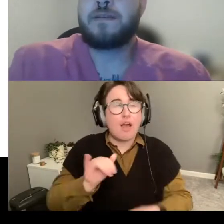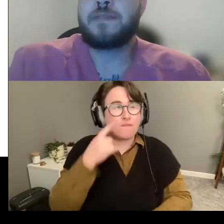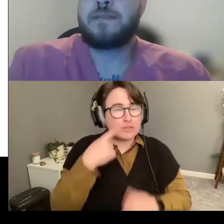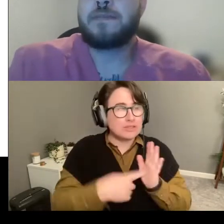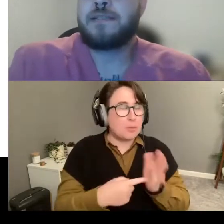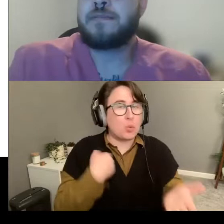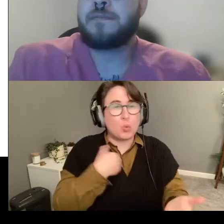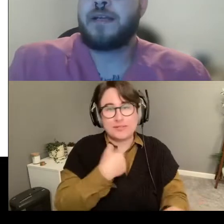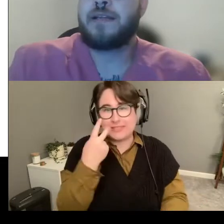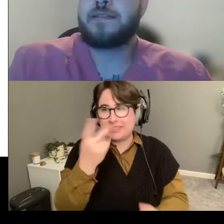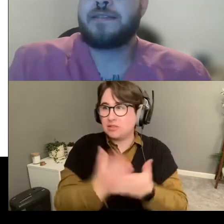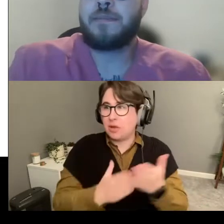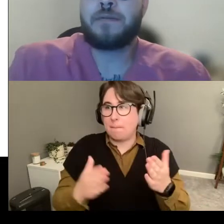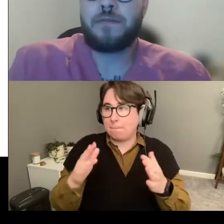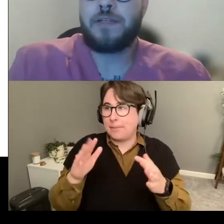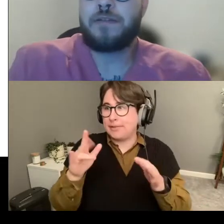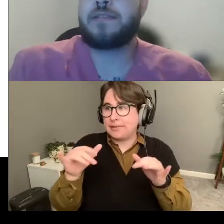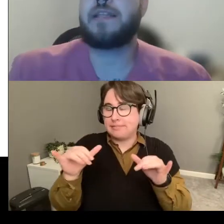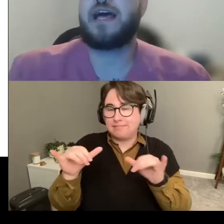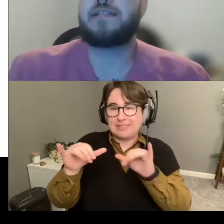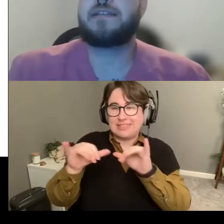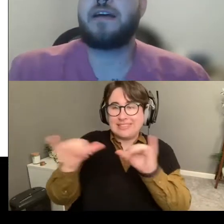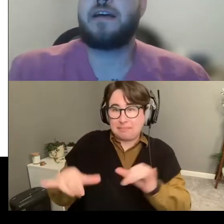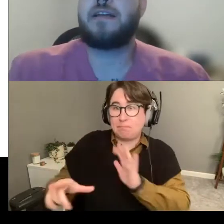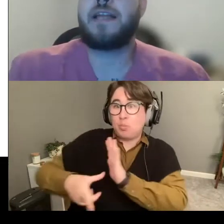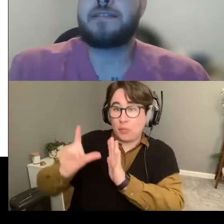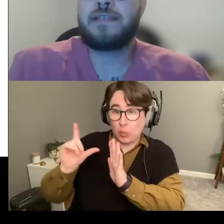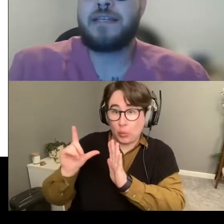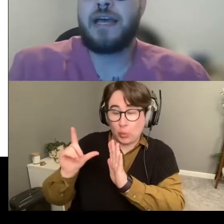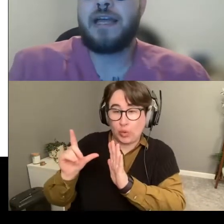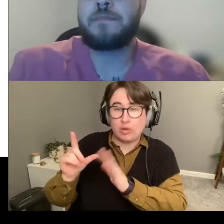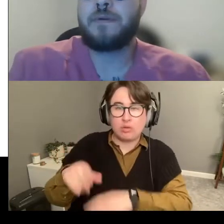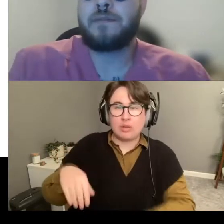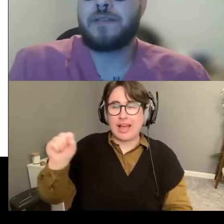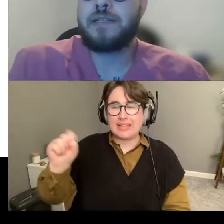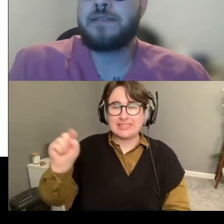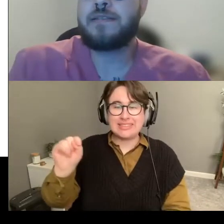from some systemic reviews that STI prevalence